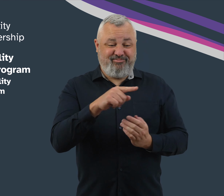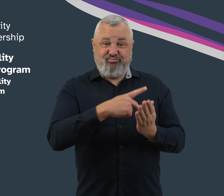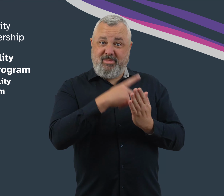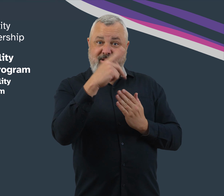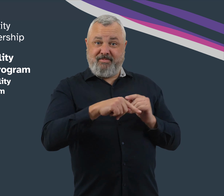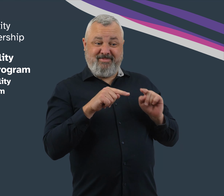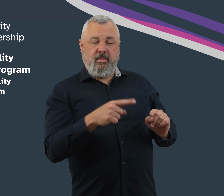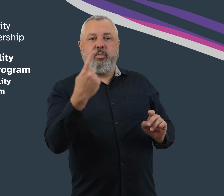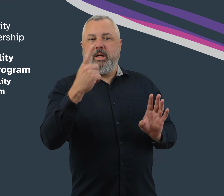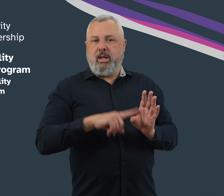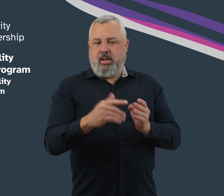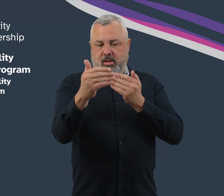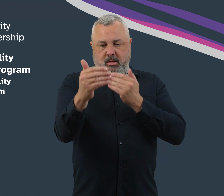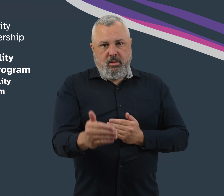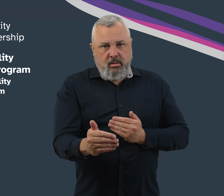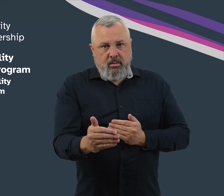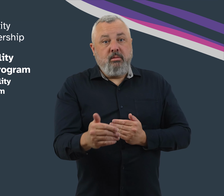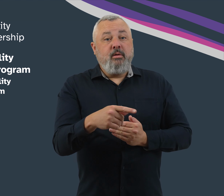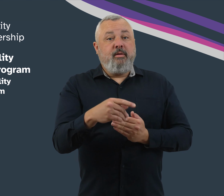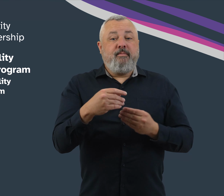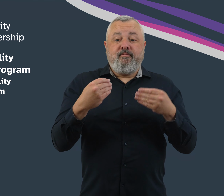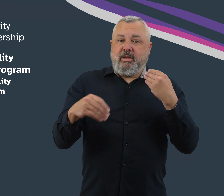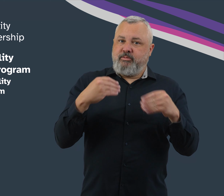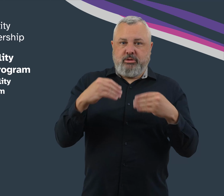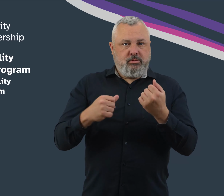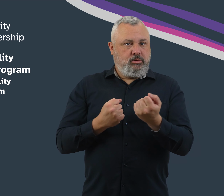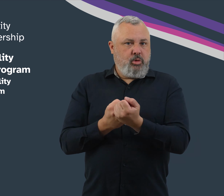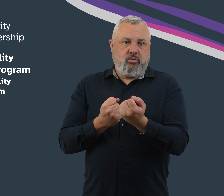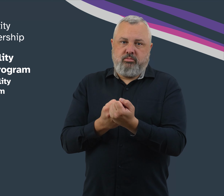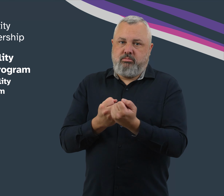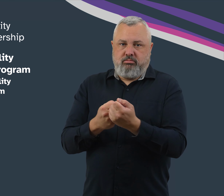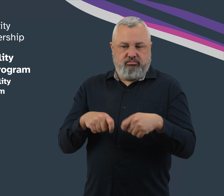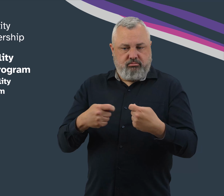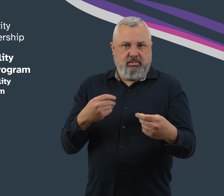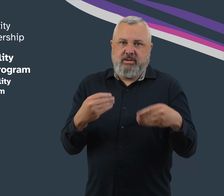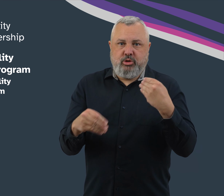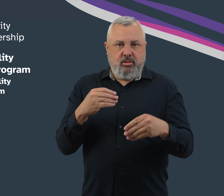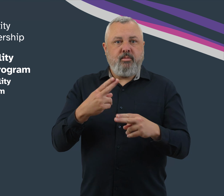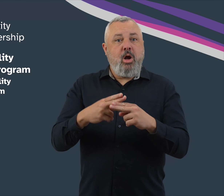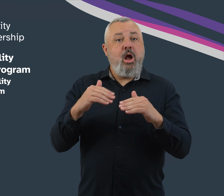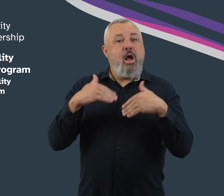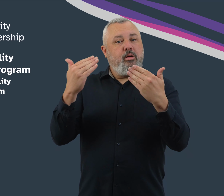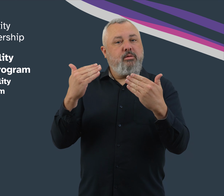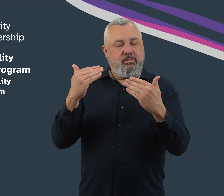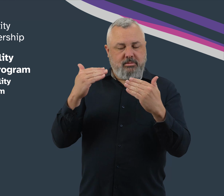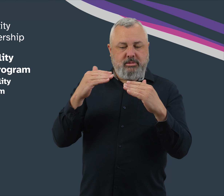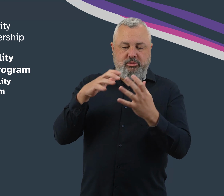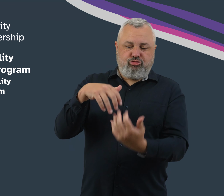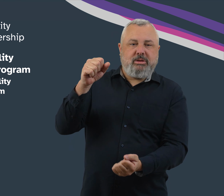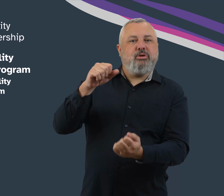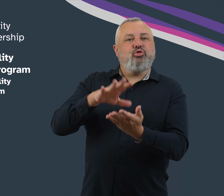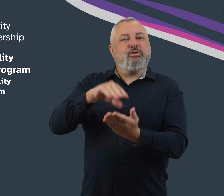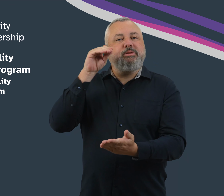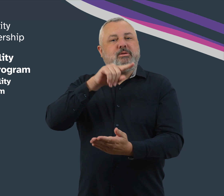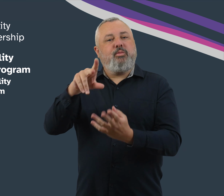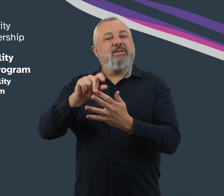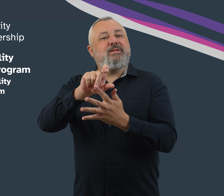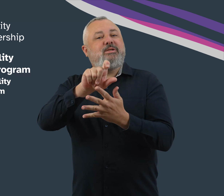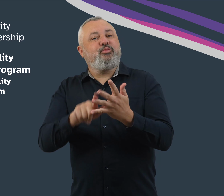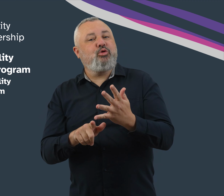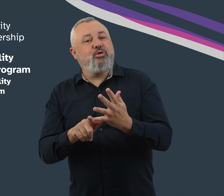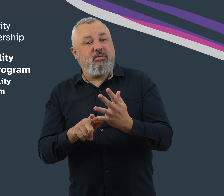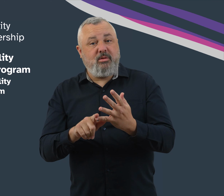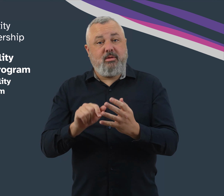This one-year program provides flexible support to higher degree students with disability